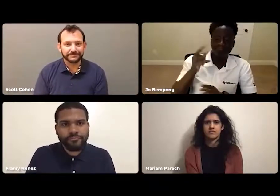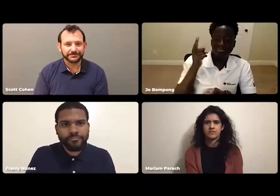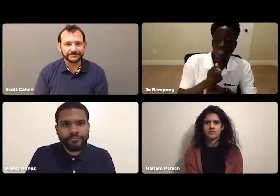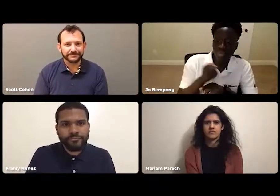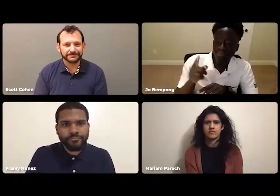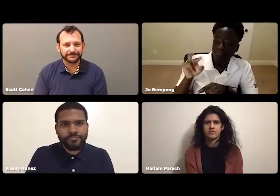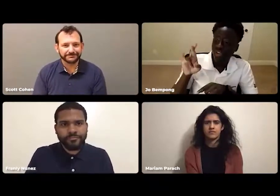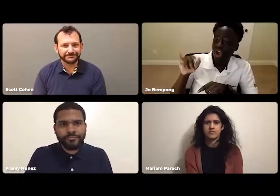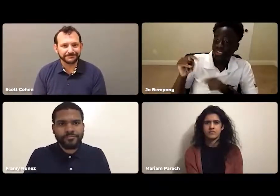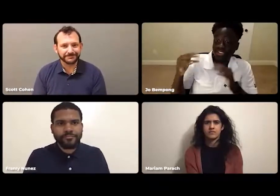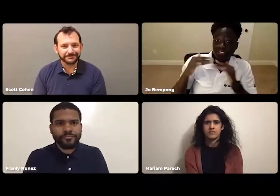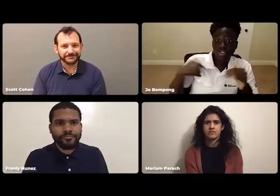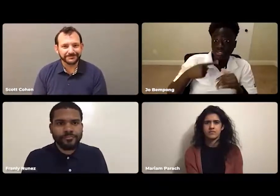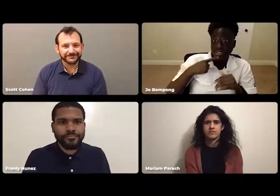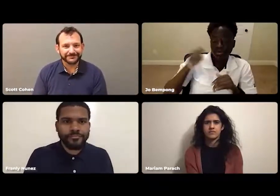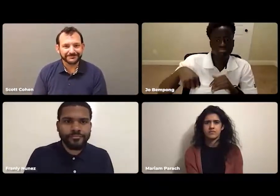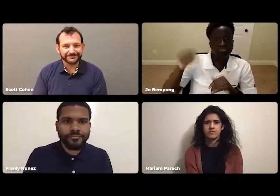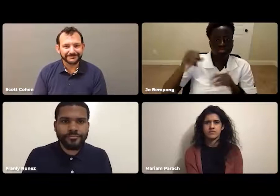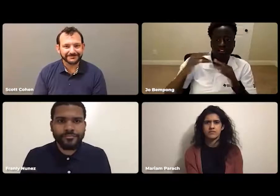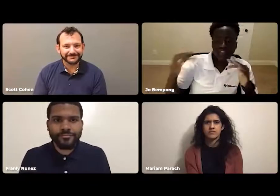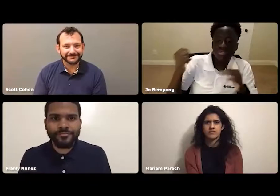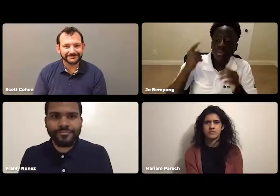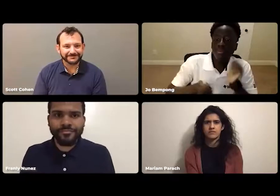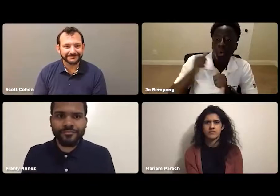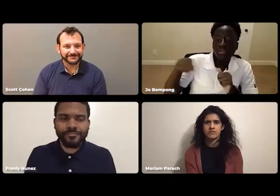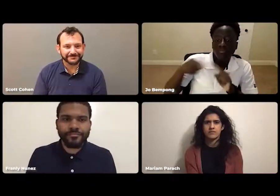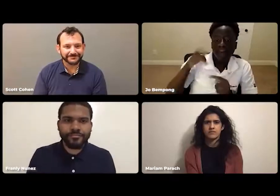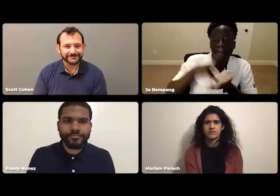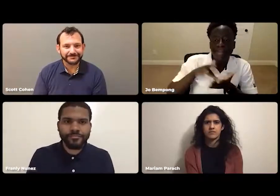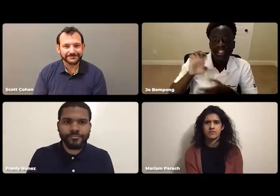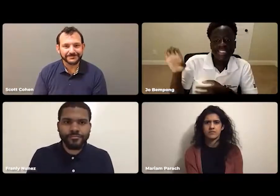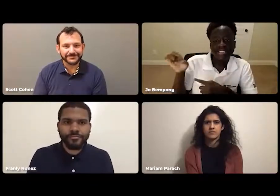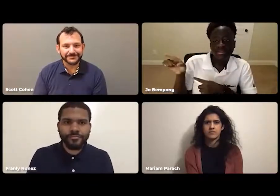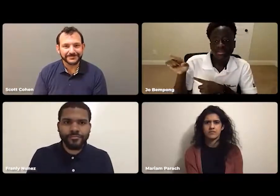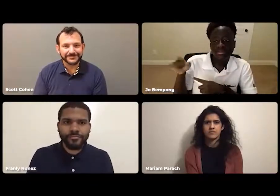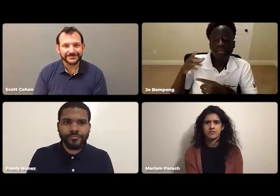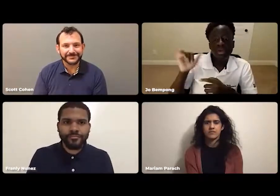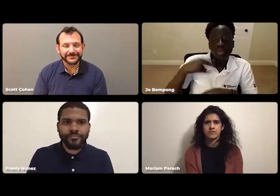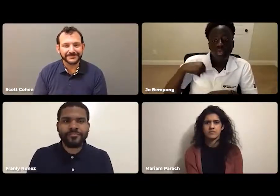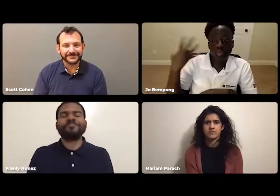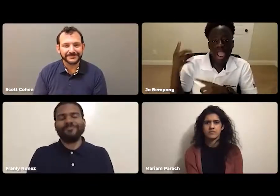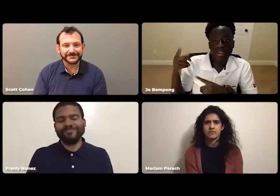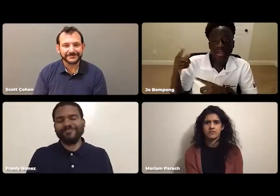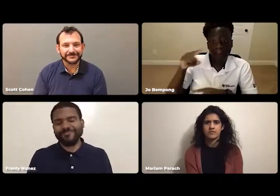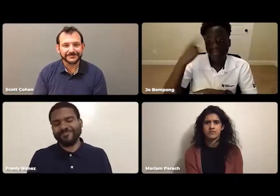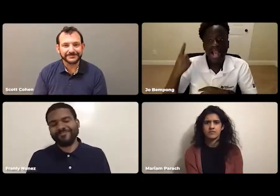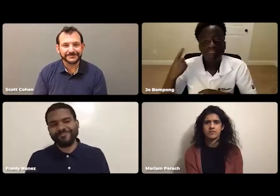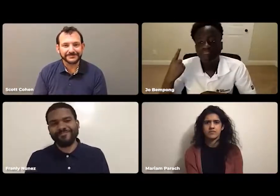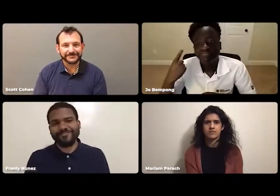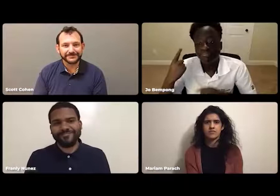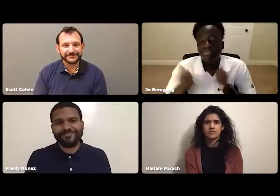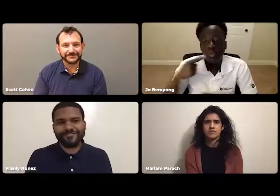I did say that RIT is diverse, but I'd say most people are from the Middle